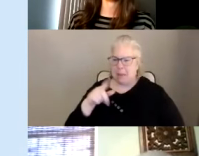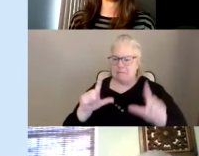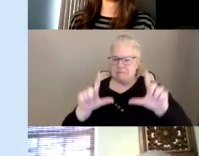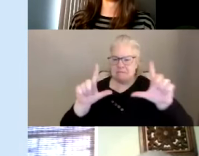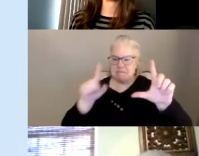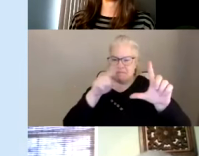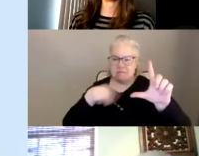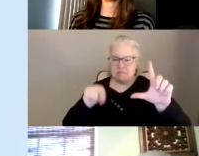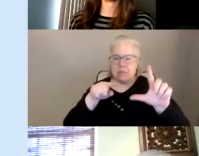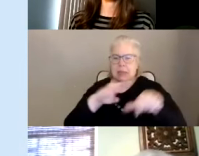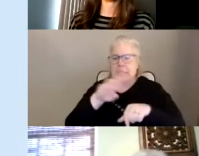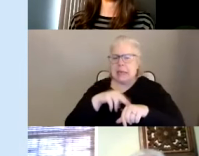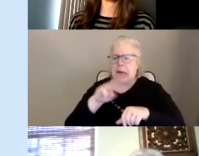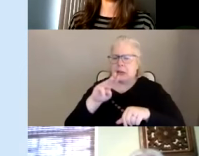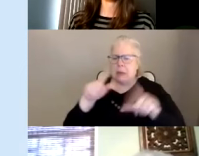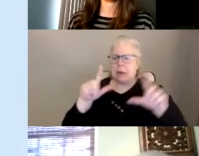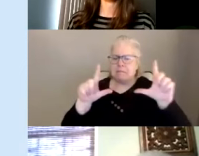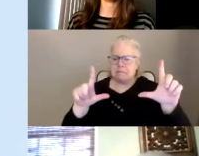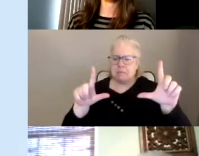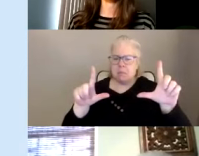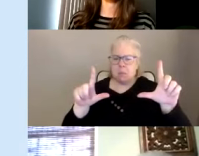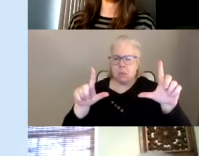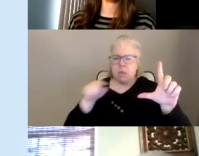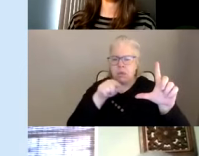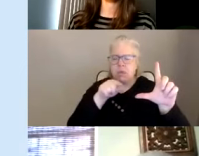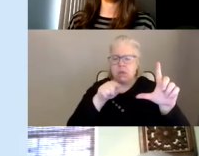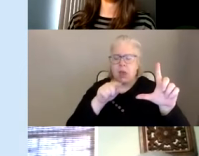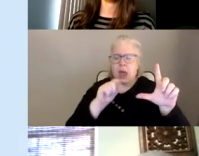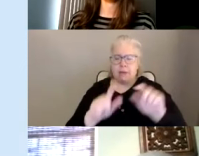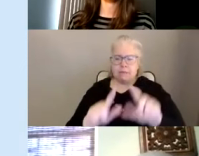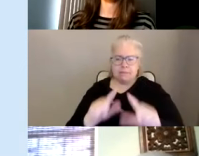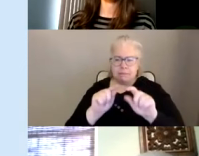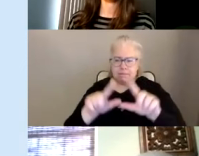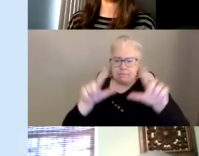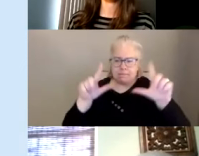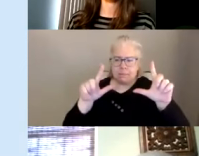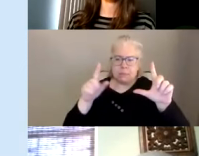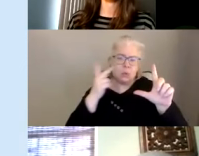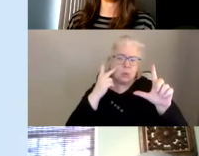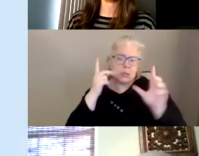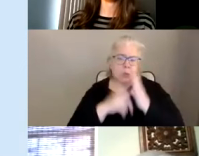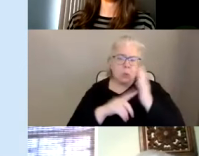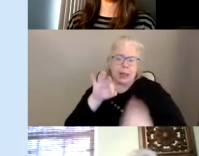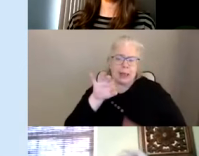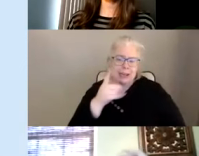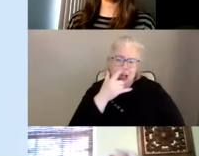It's a national map. Here I've just blown up what Indiana looks like since that's where LUNA is located.